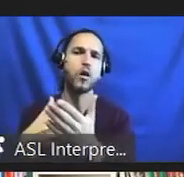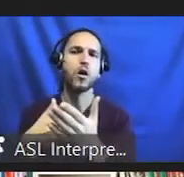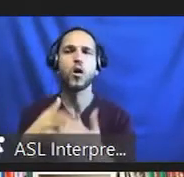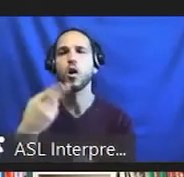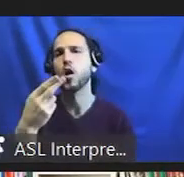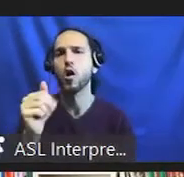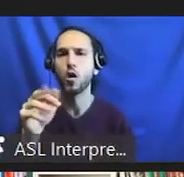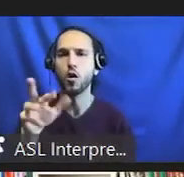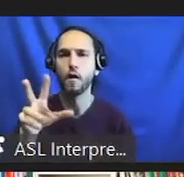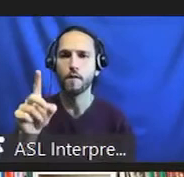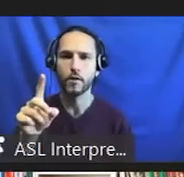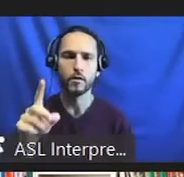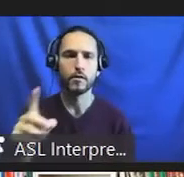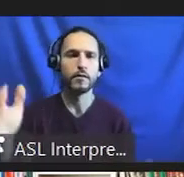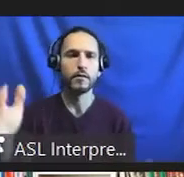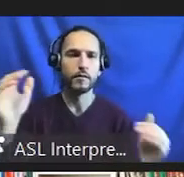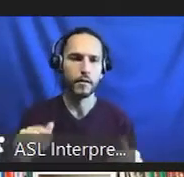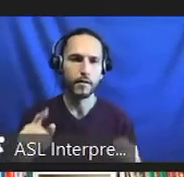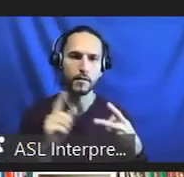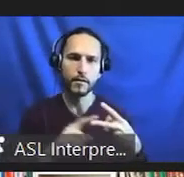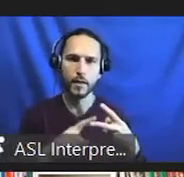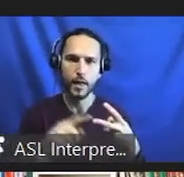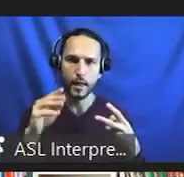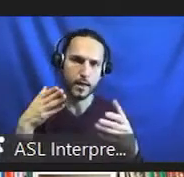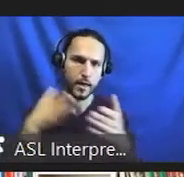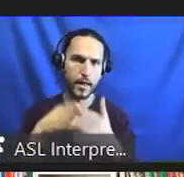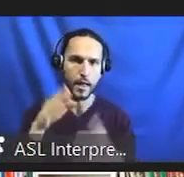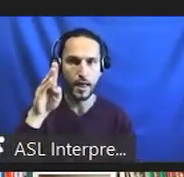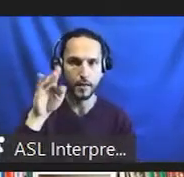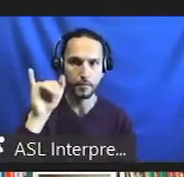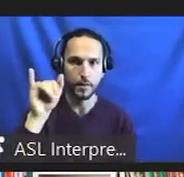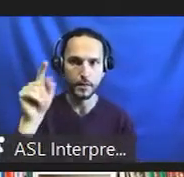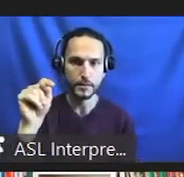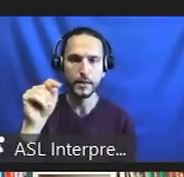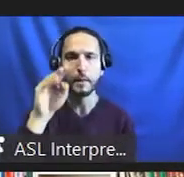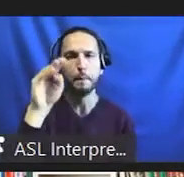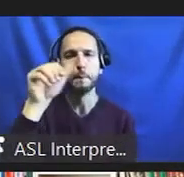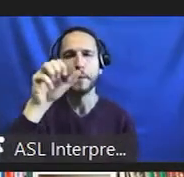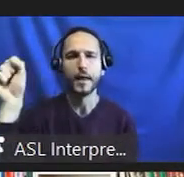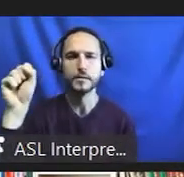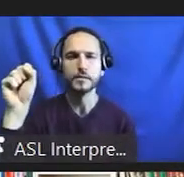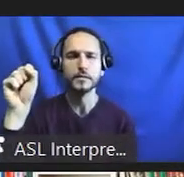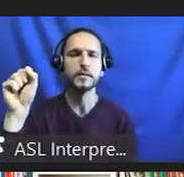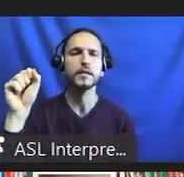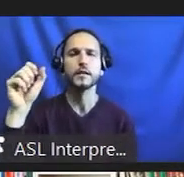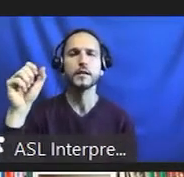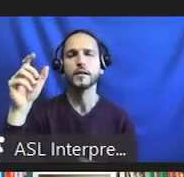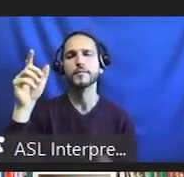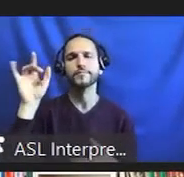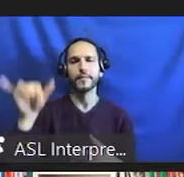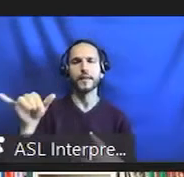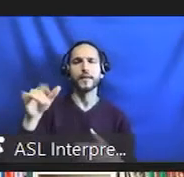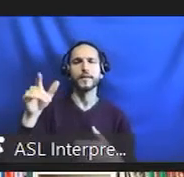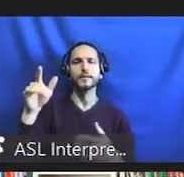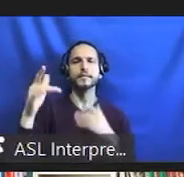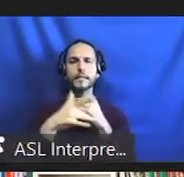The other case was against MIT, Massachusetts Institute of Technology. If you're familiar with those schools,